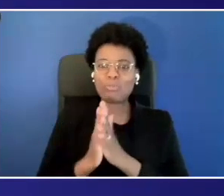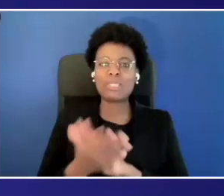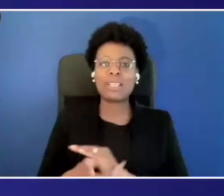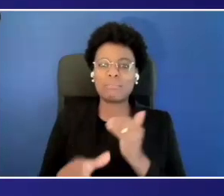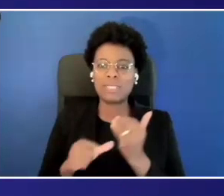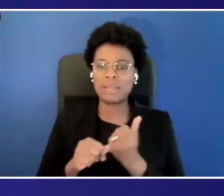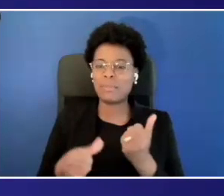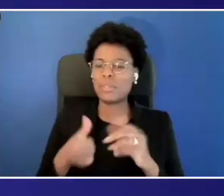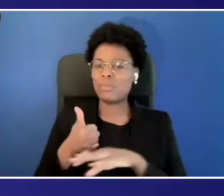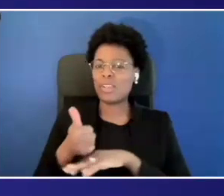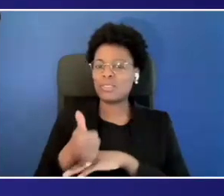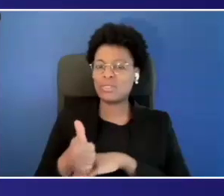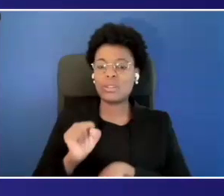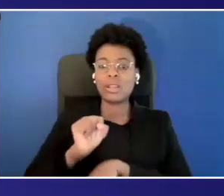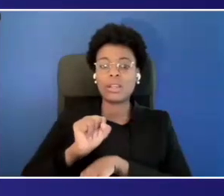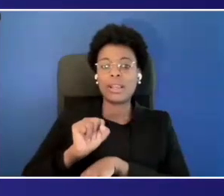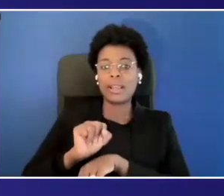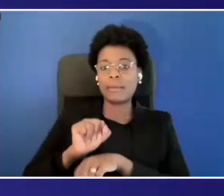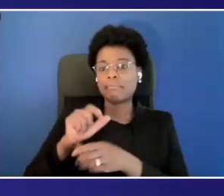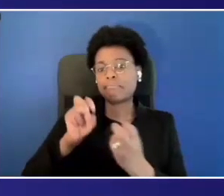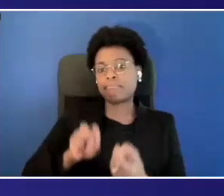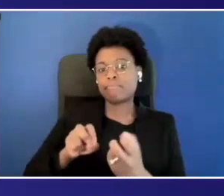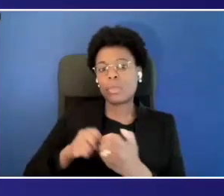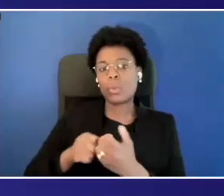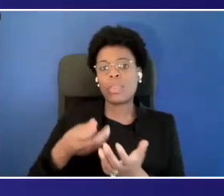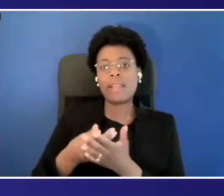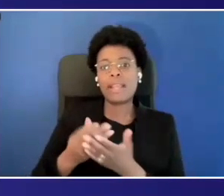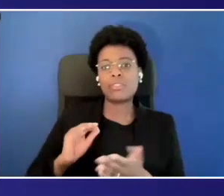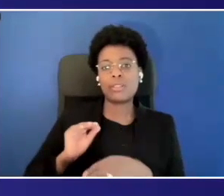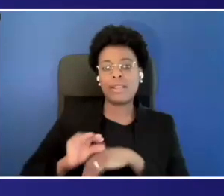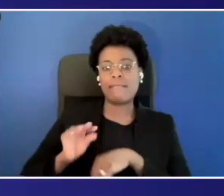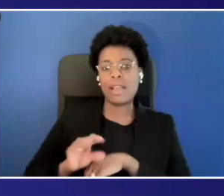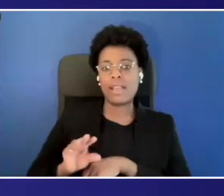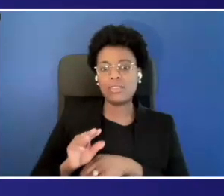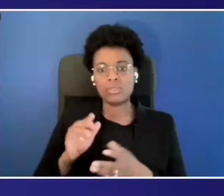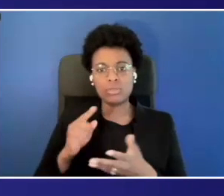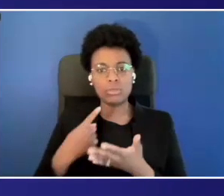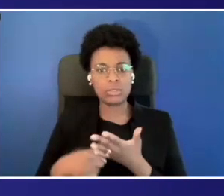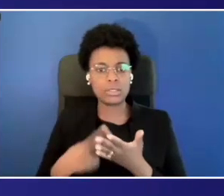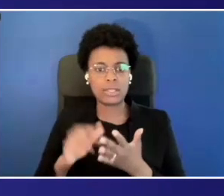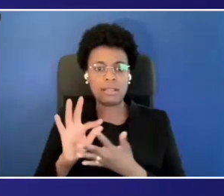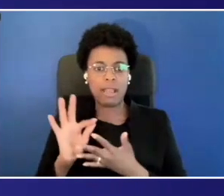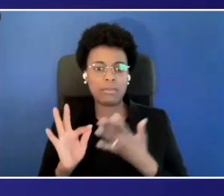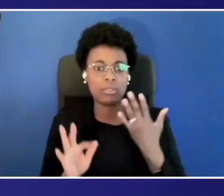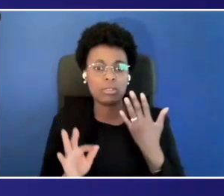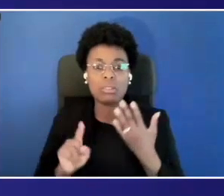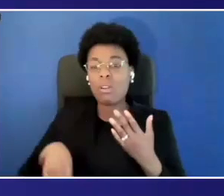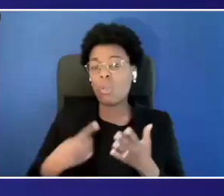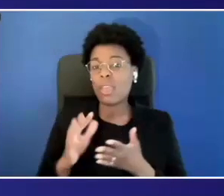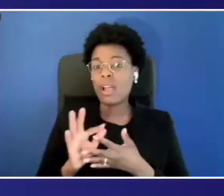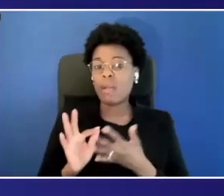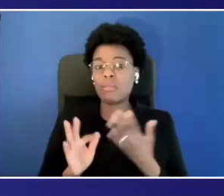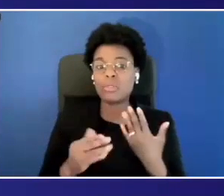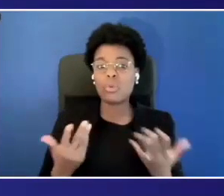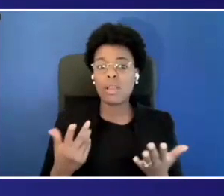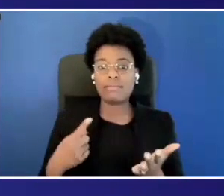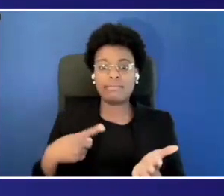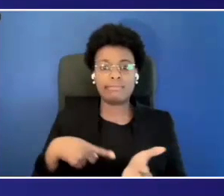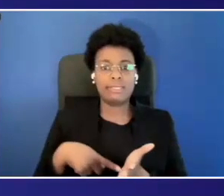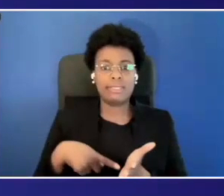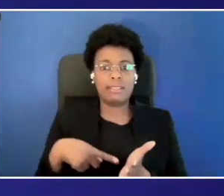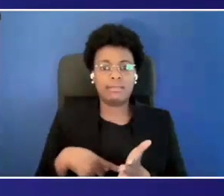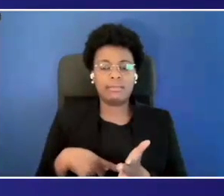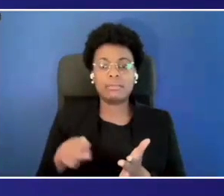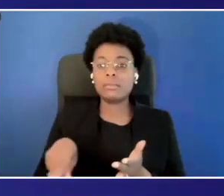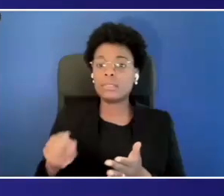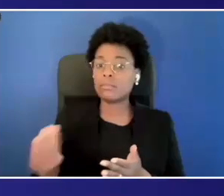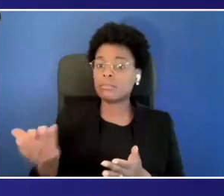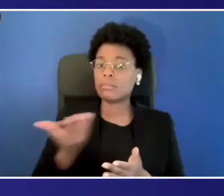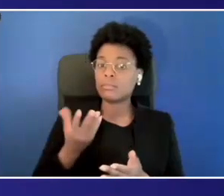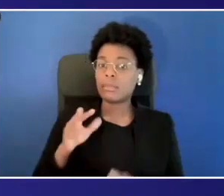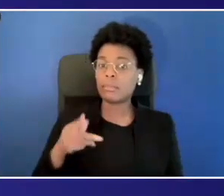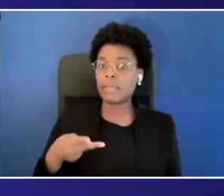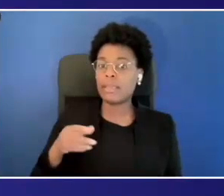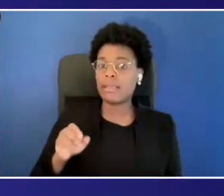But I was told about the PSL of PSLF program and the income-driven repayment plans.